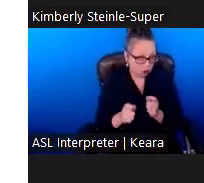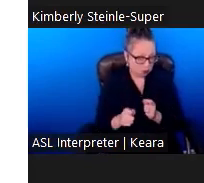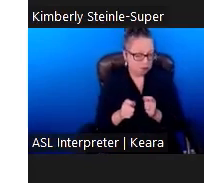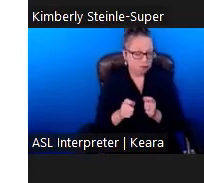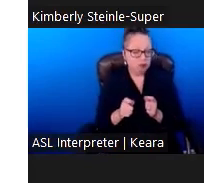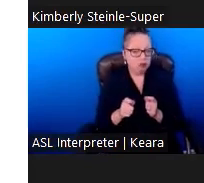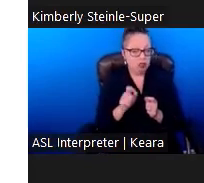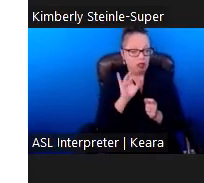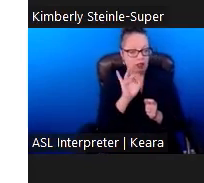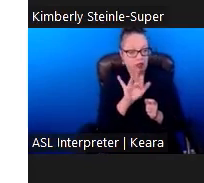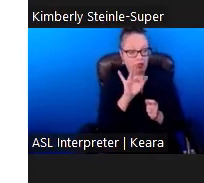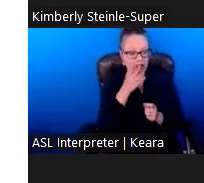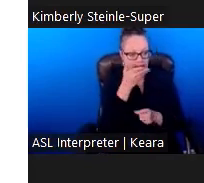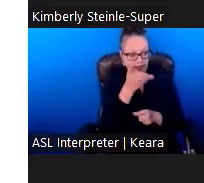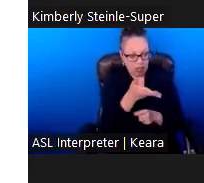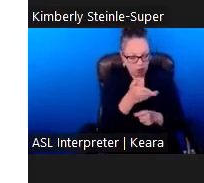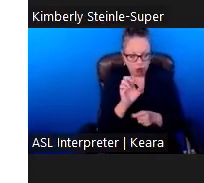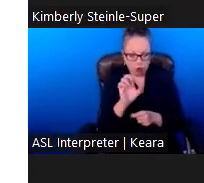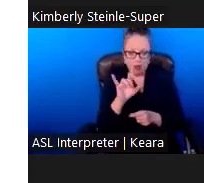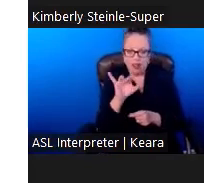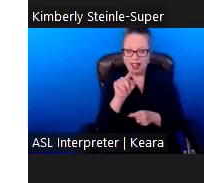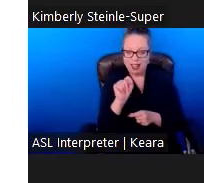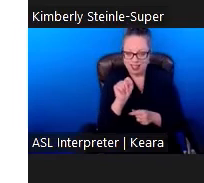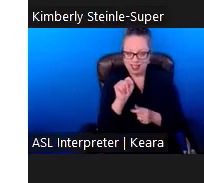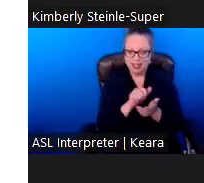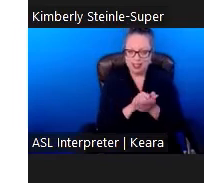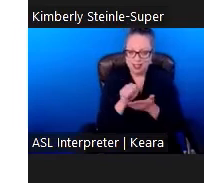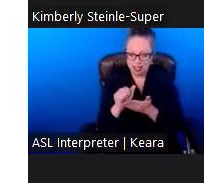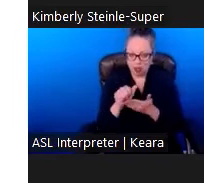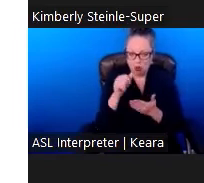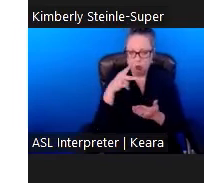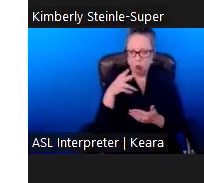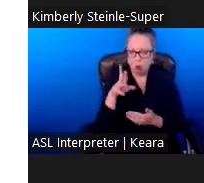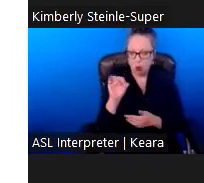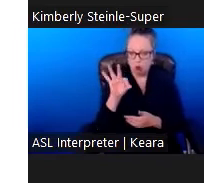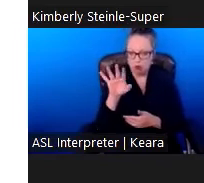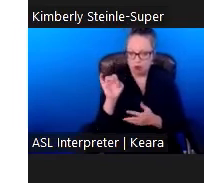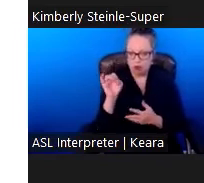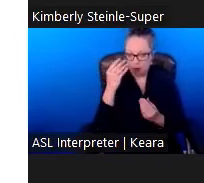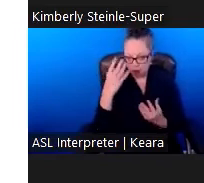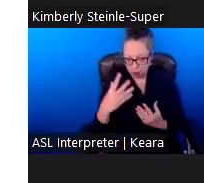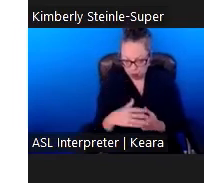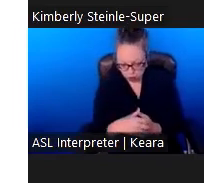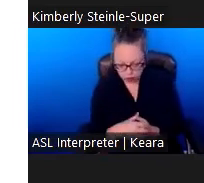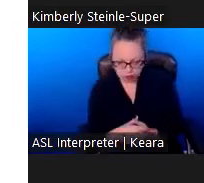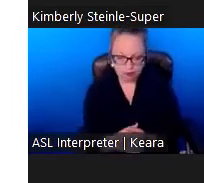Here to Edit Your Account Profile Information” link provided in the instructions box. Your